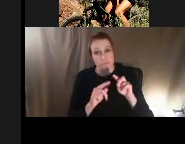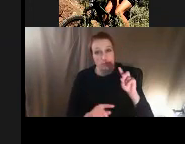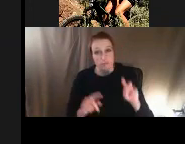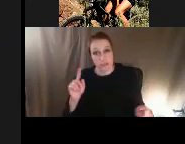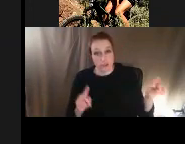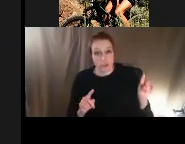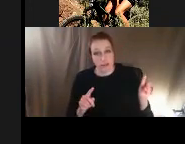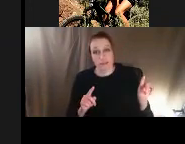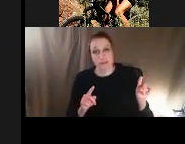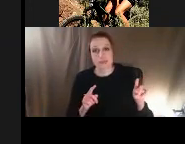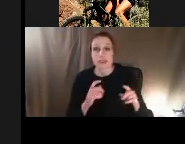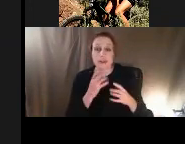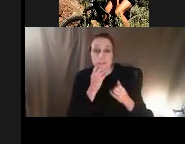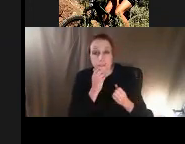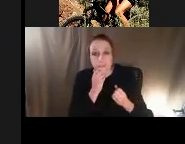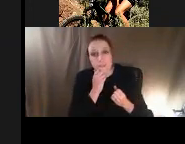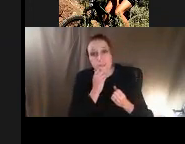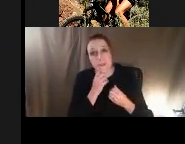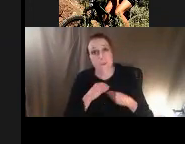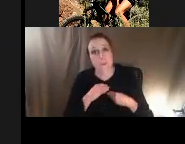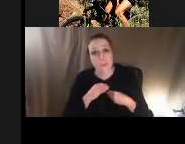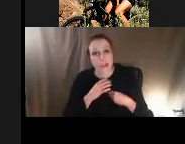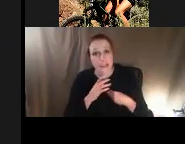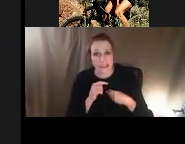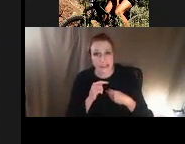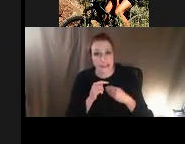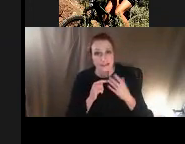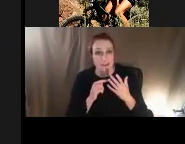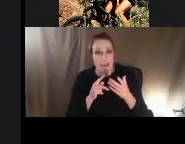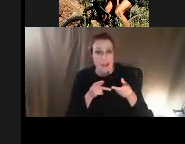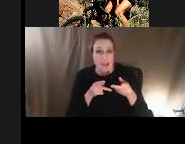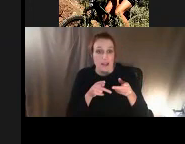And allowing others to define who they are in